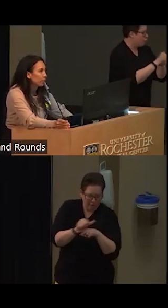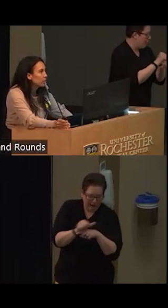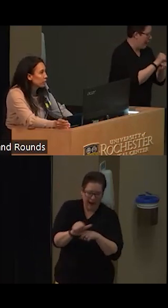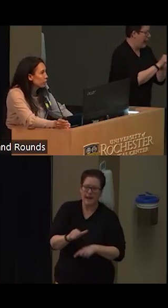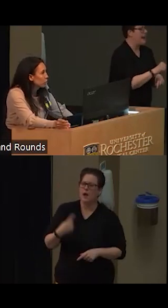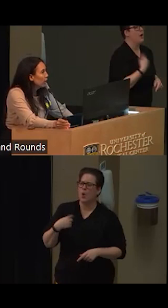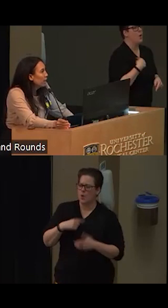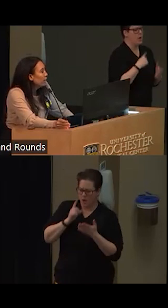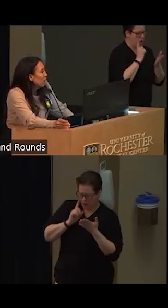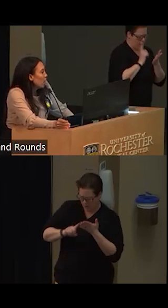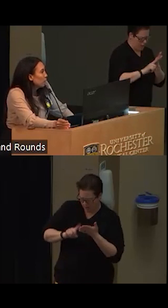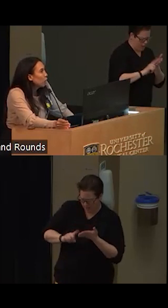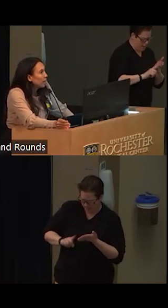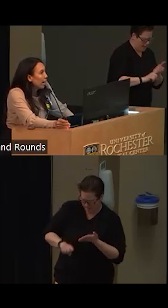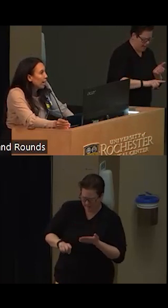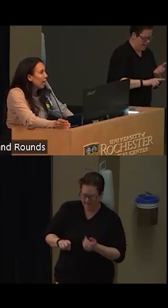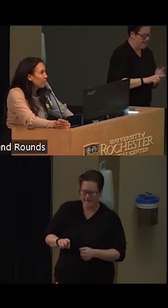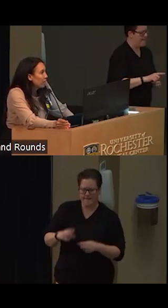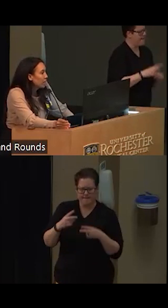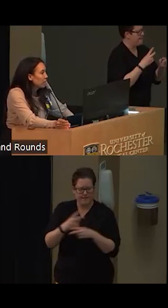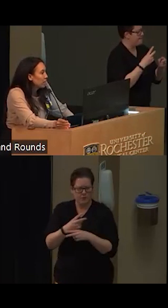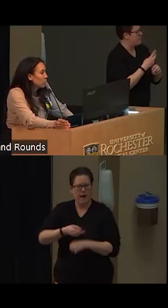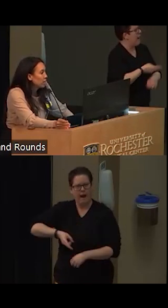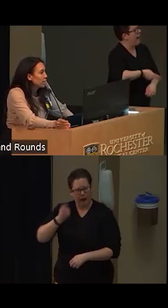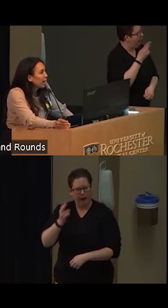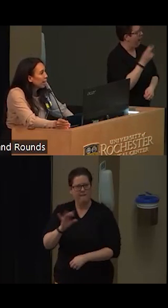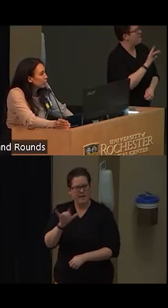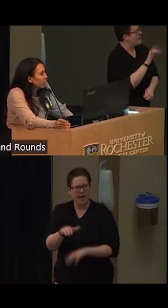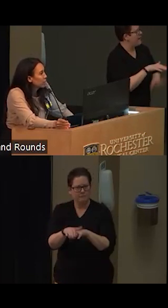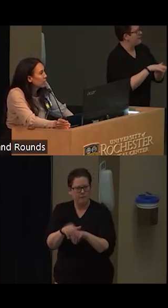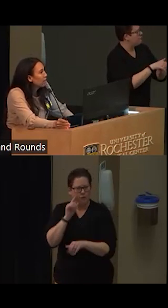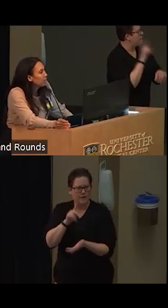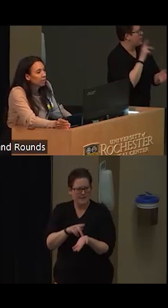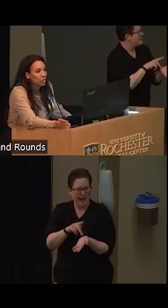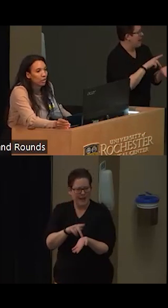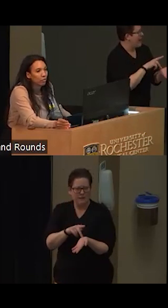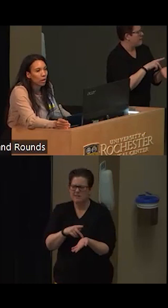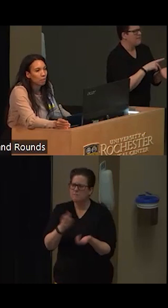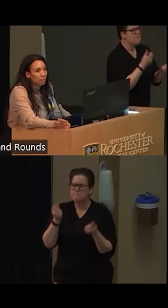doing research looking at High Fidelity simulation and Psychiatry there's a lot of simulation from